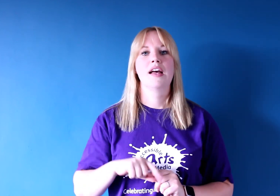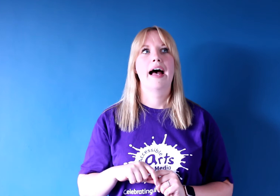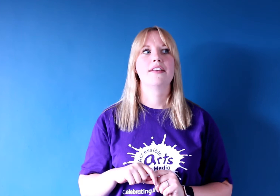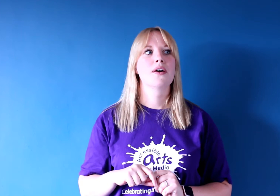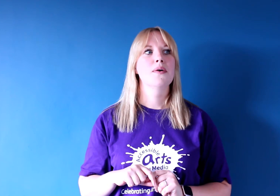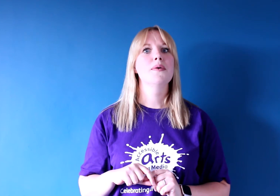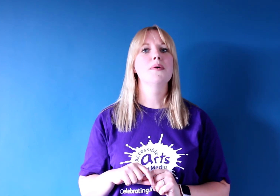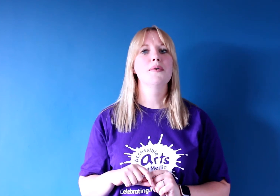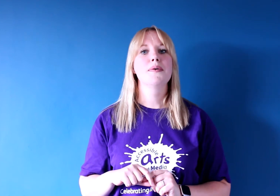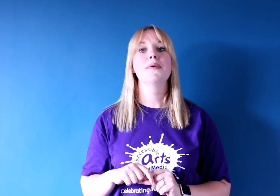And…